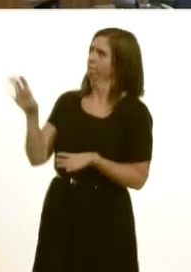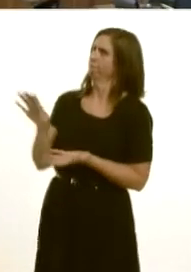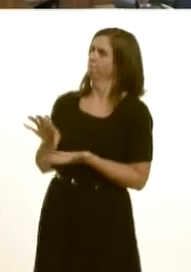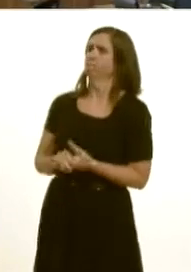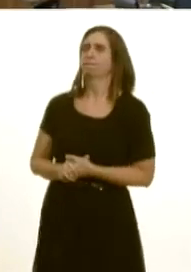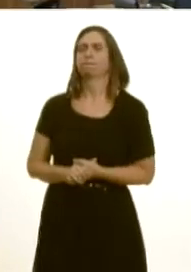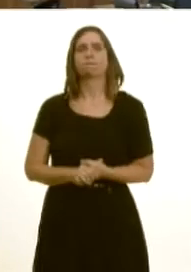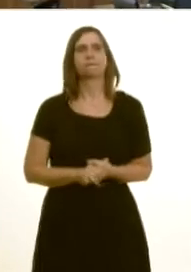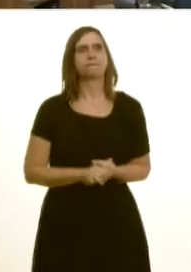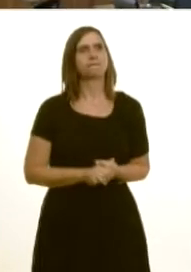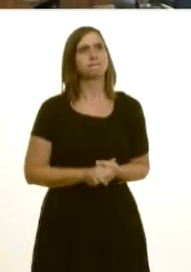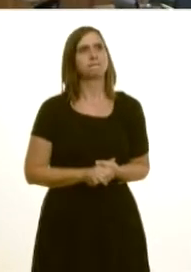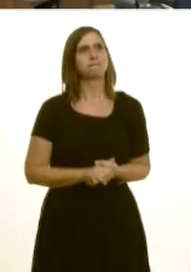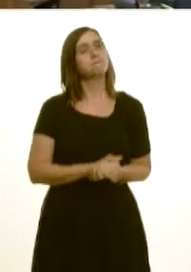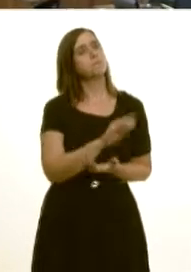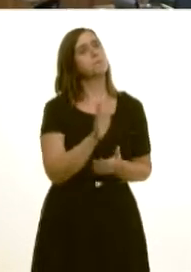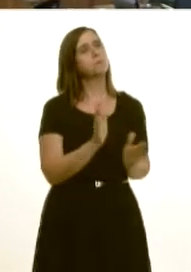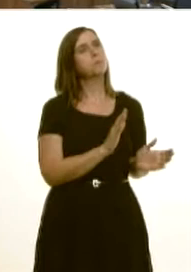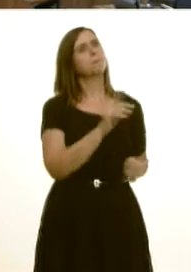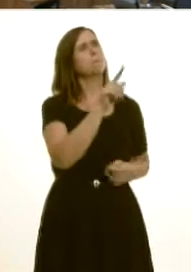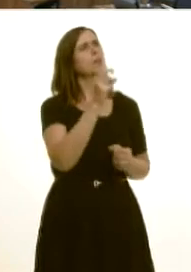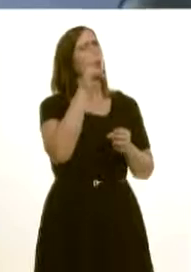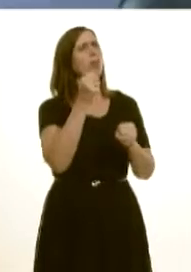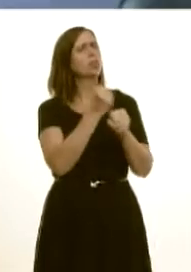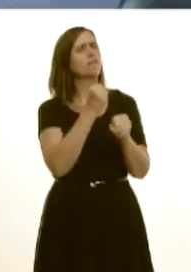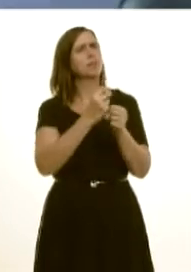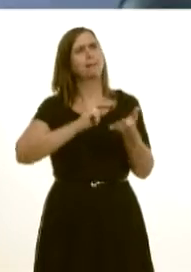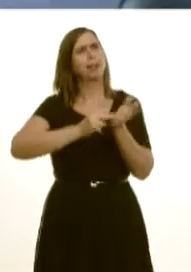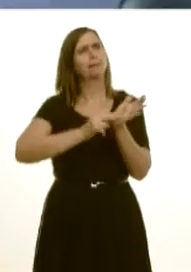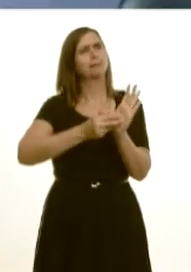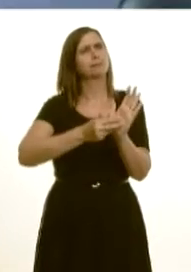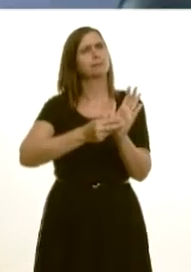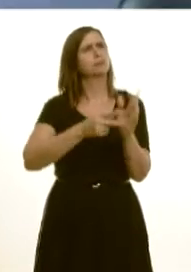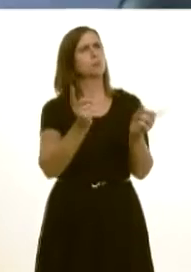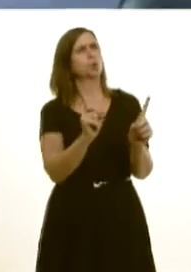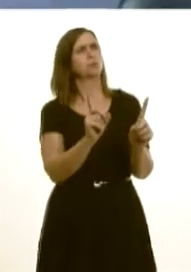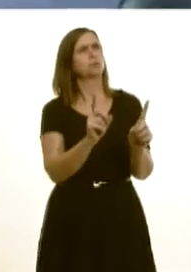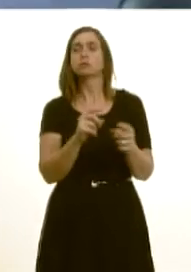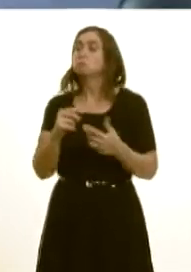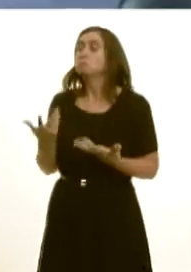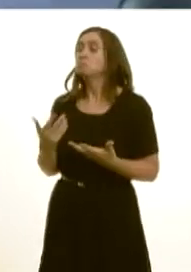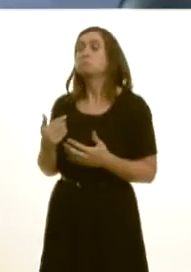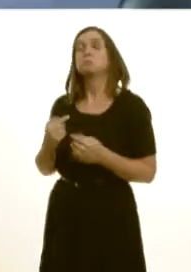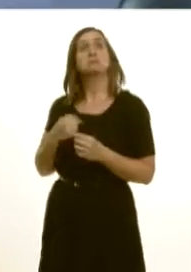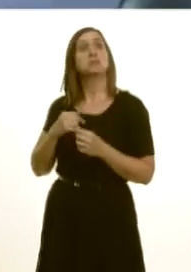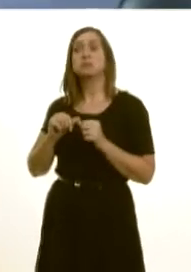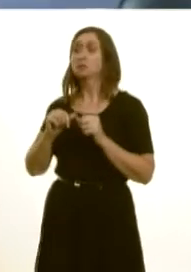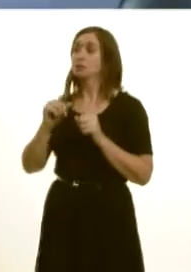wybodaeth ddiweddaraf am gynlluniau Llywodraeth Cymru i gefnogi'r rhai sydd angen cludiant i'r lle y maent yn cael eu haddysg neu hyfforddiant ôl-16? OAQ(4)1873(FM)